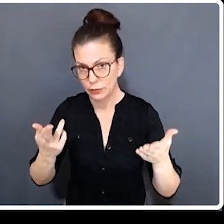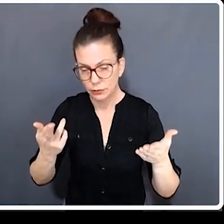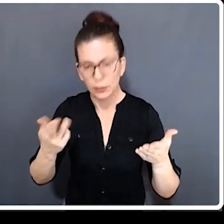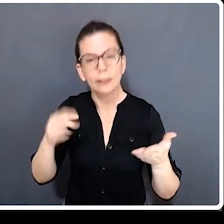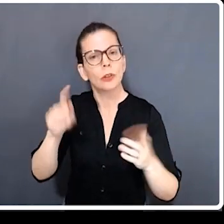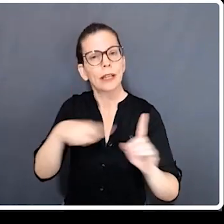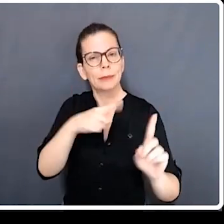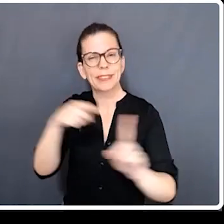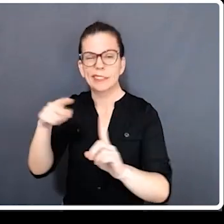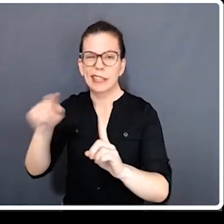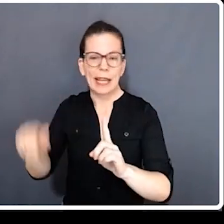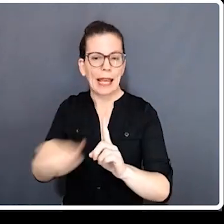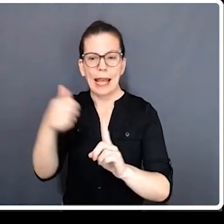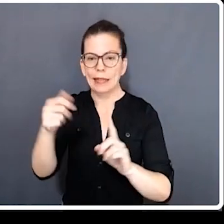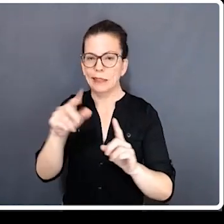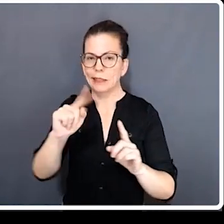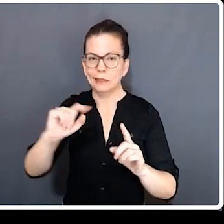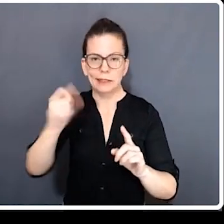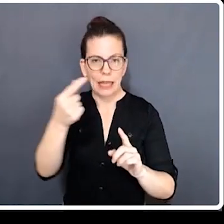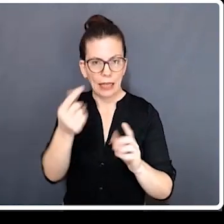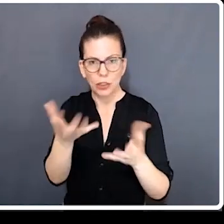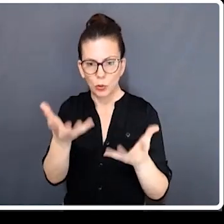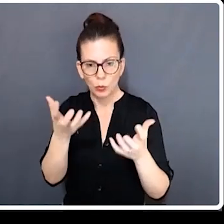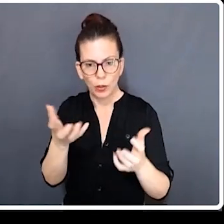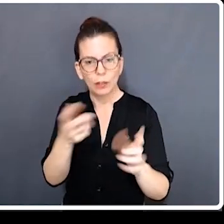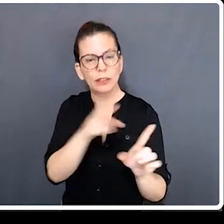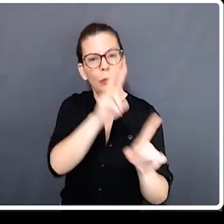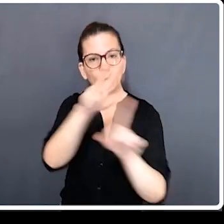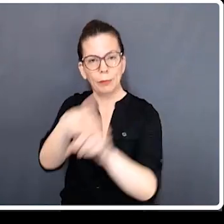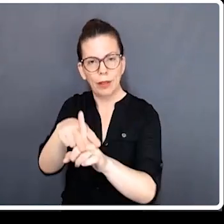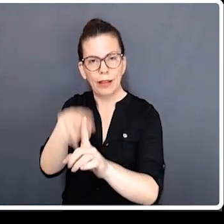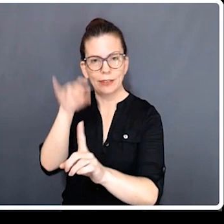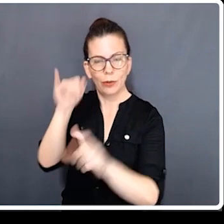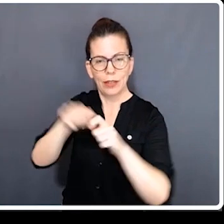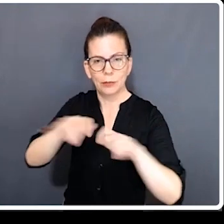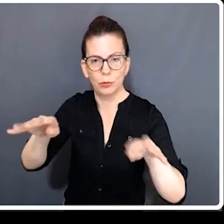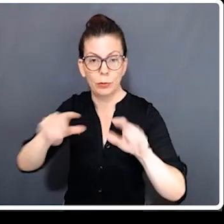so you can specify any number of tags that you want, which will be applied to this deployment group.